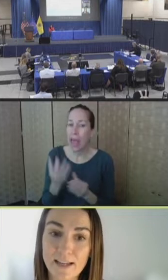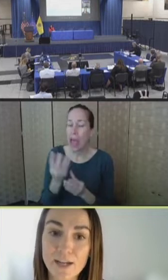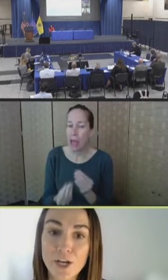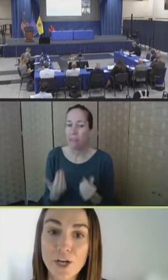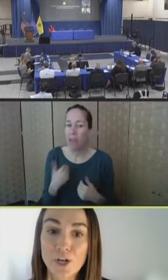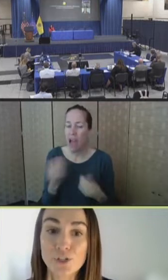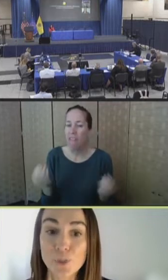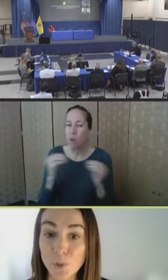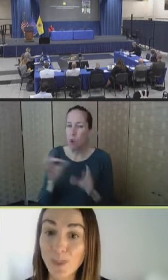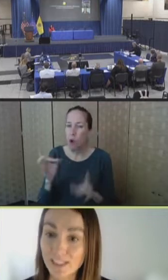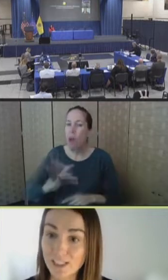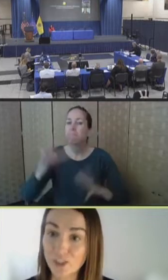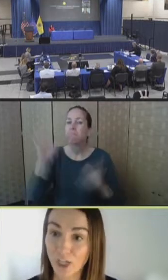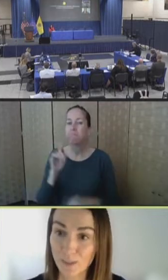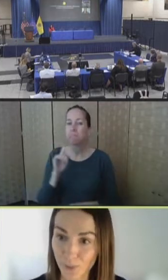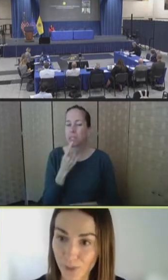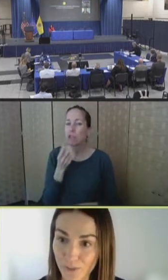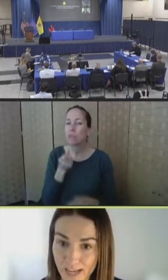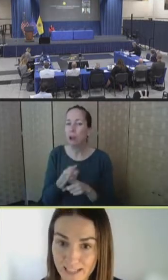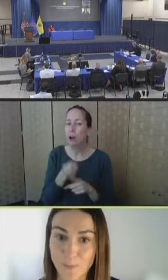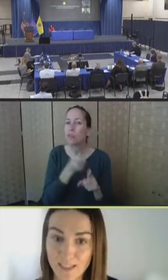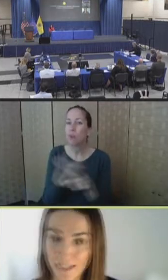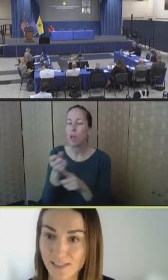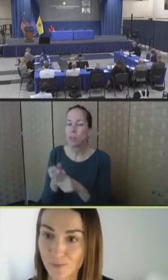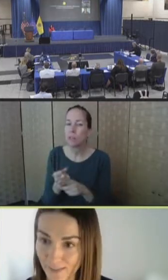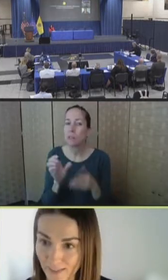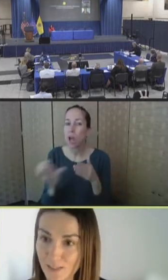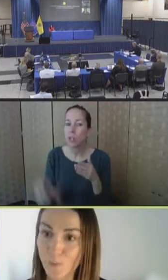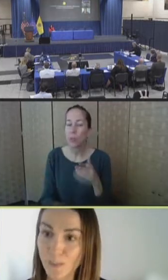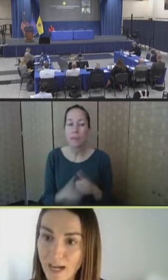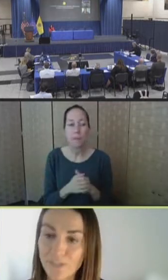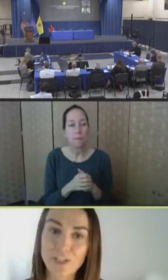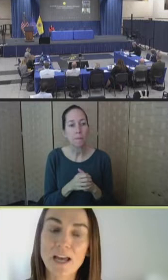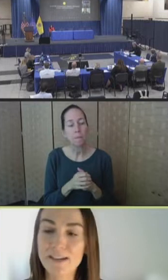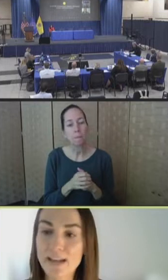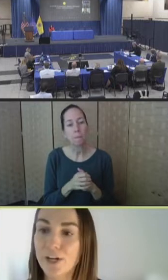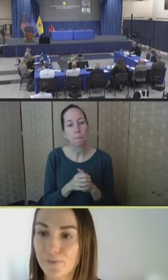So, we wanted to try to empirically estimate this, right? This has been kind of a narrative